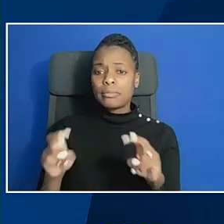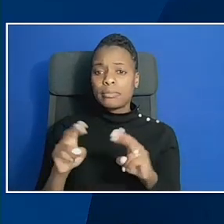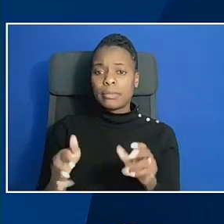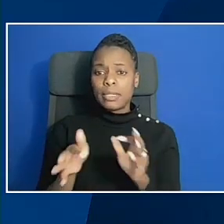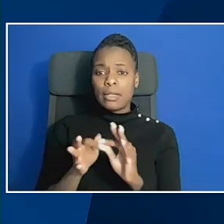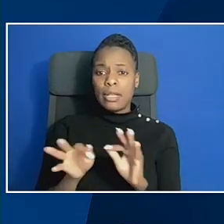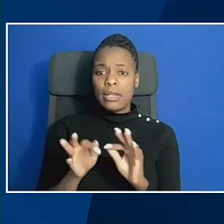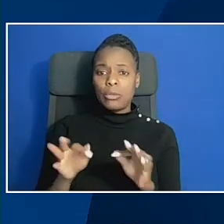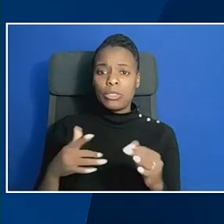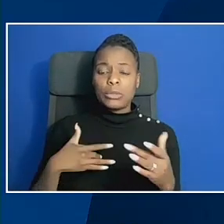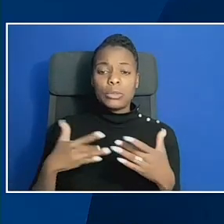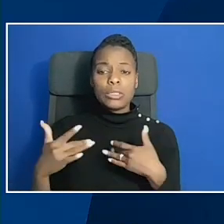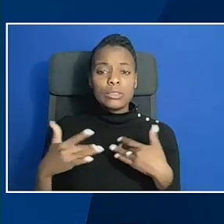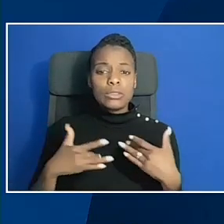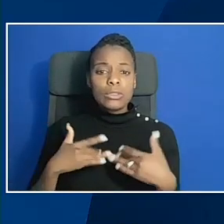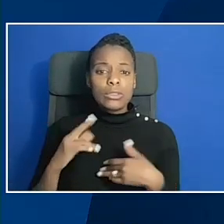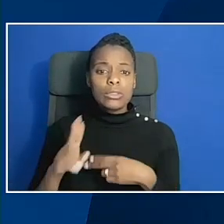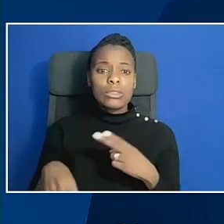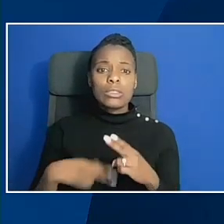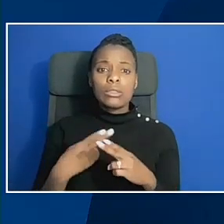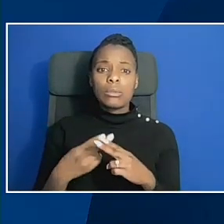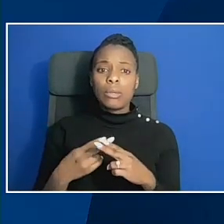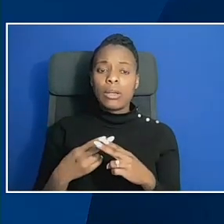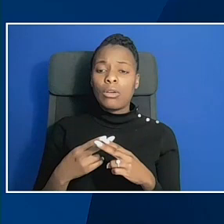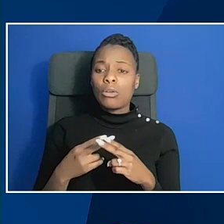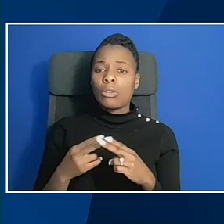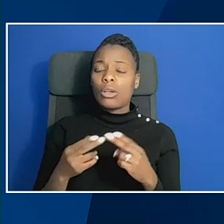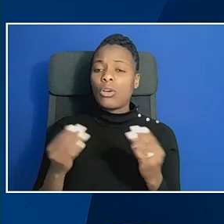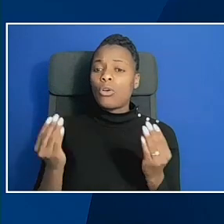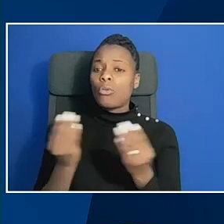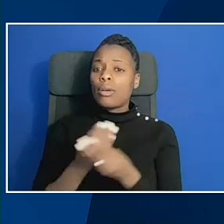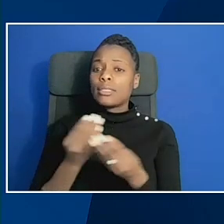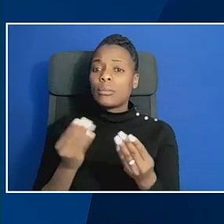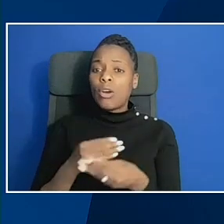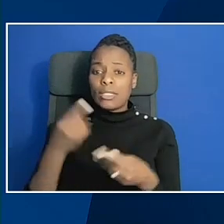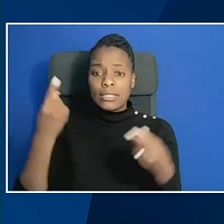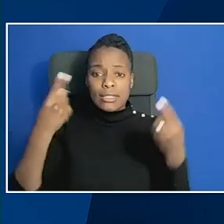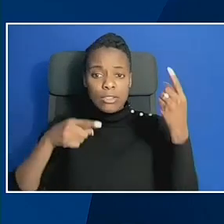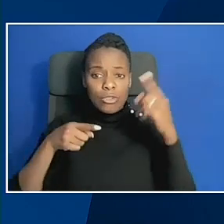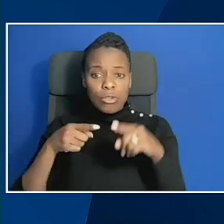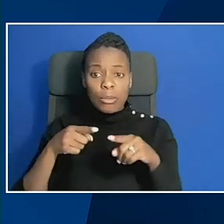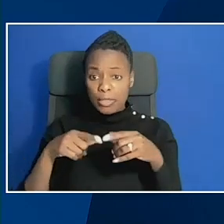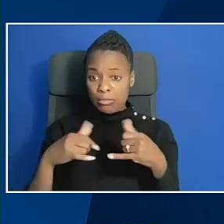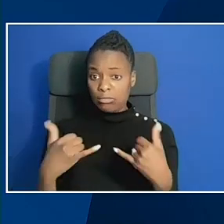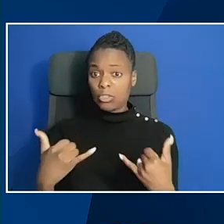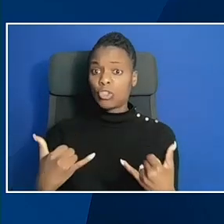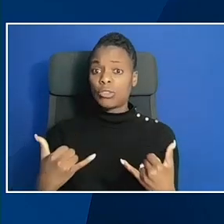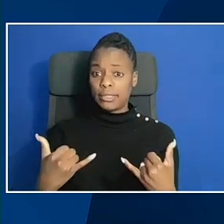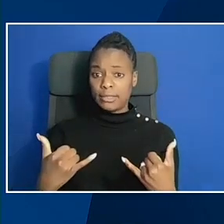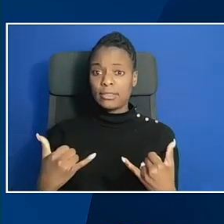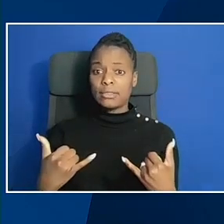with the fact that, reciprocity agreement, the current one that the states are now